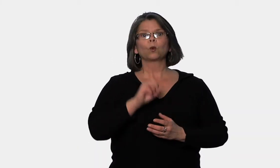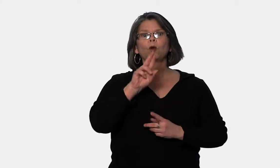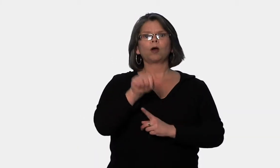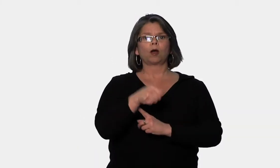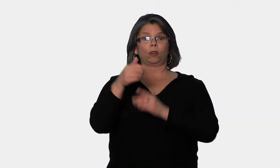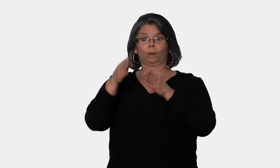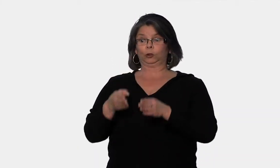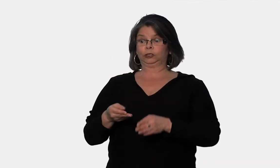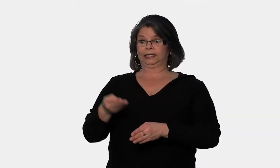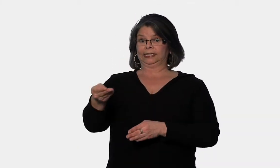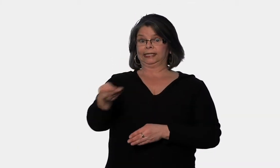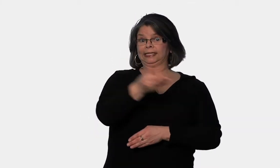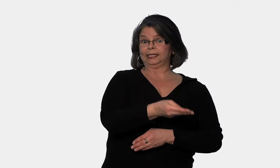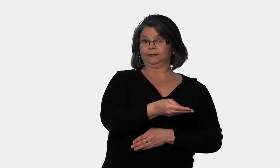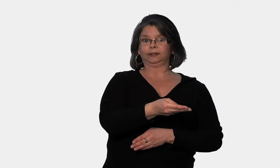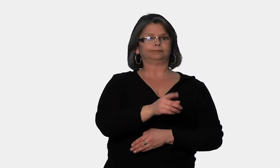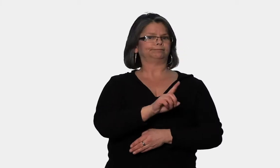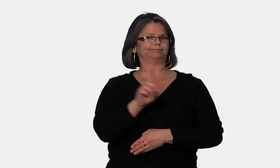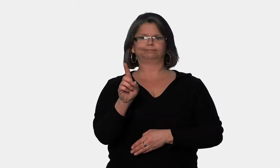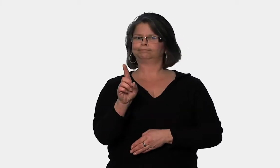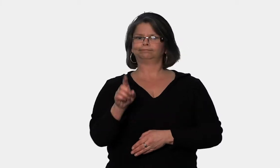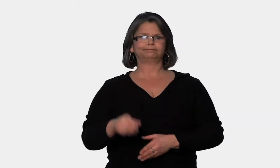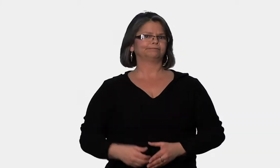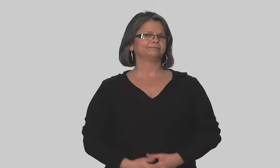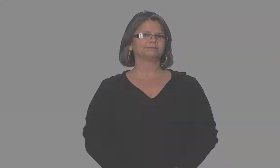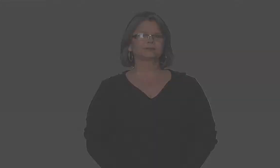or any messages through another person.